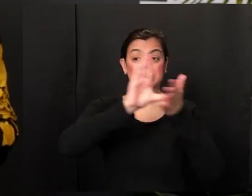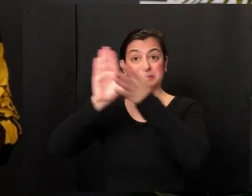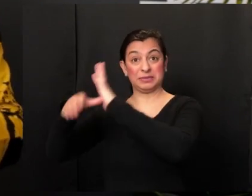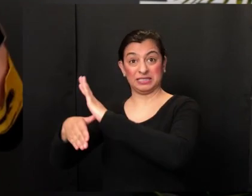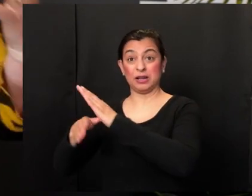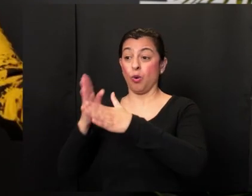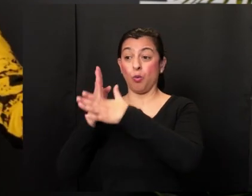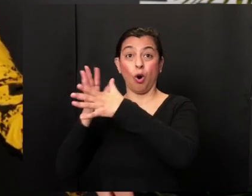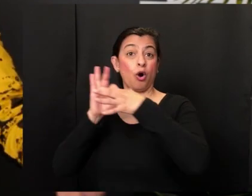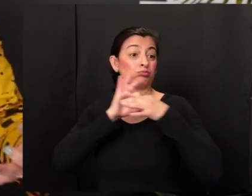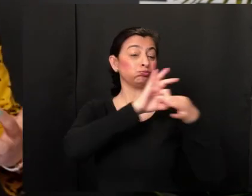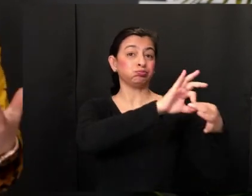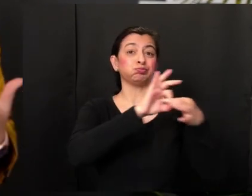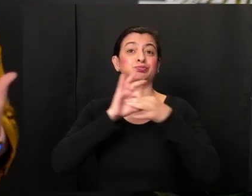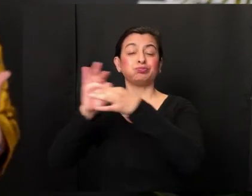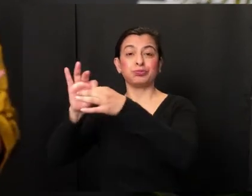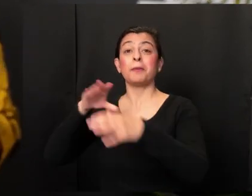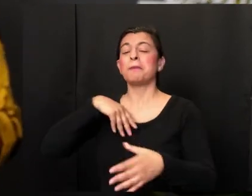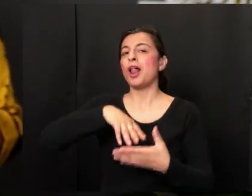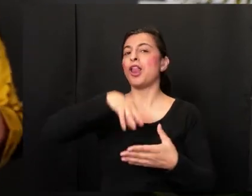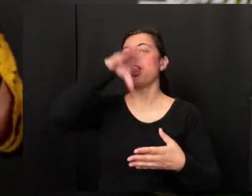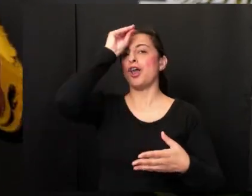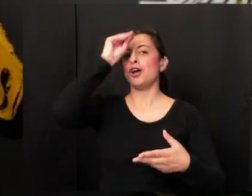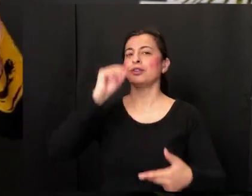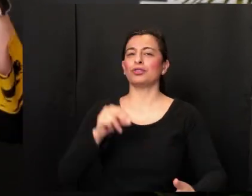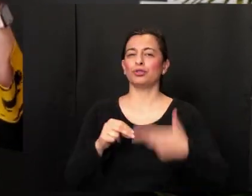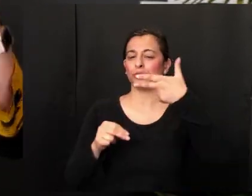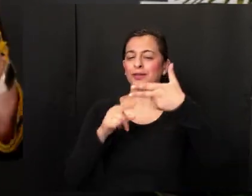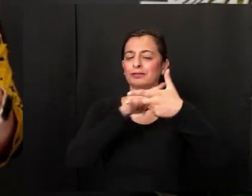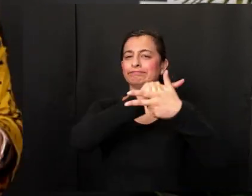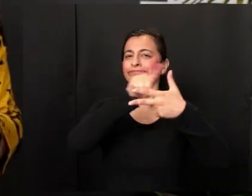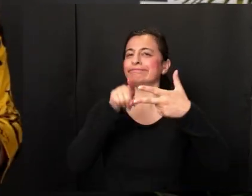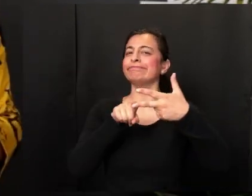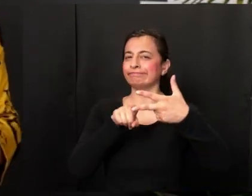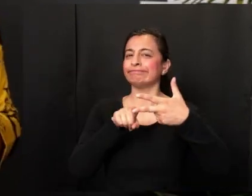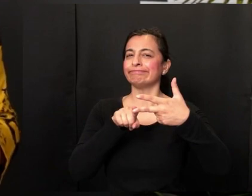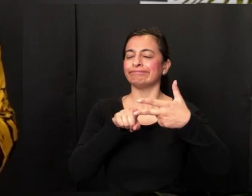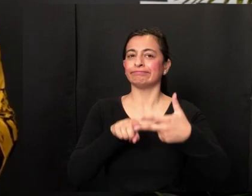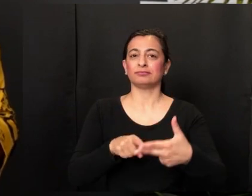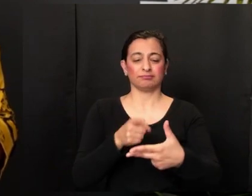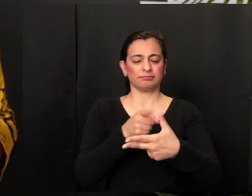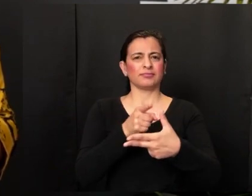Now, because I’m creative and visual I want you to picture your body to remember these three points: